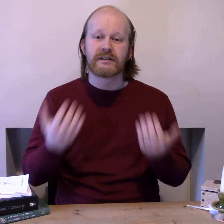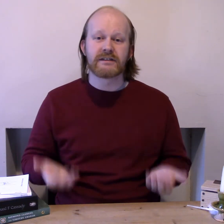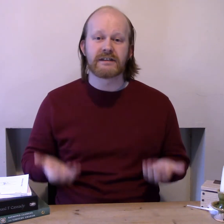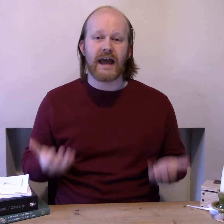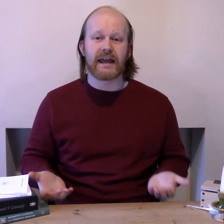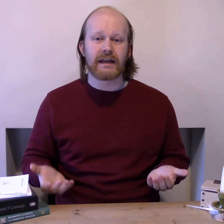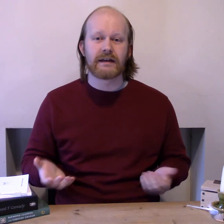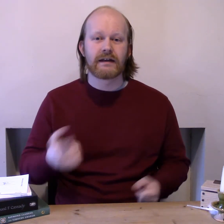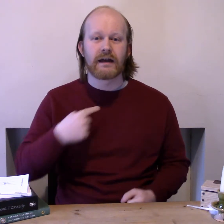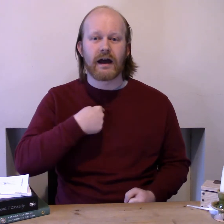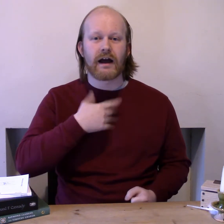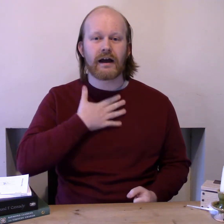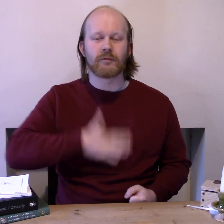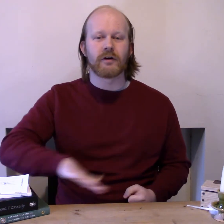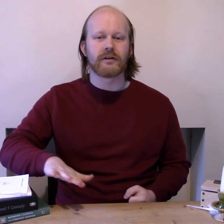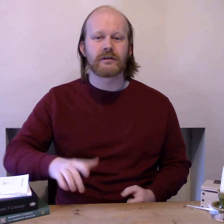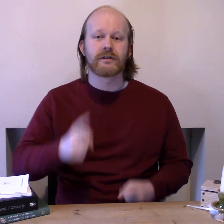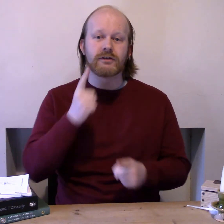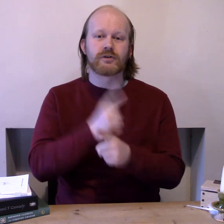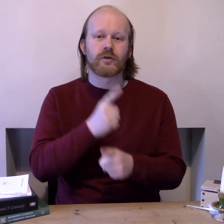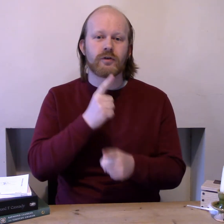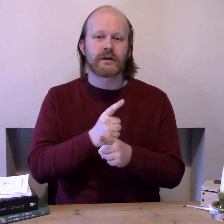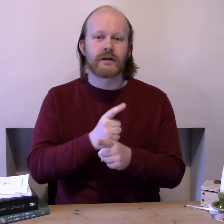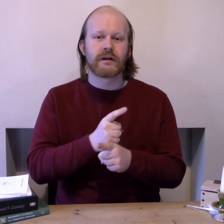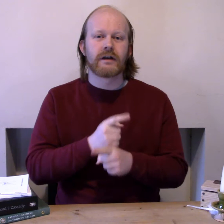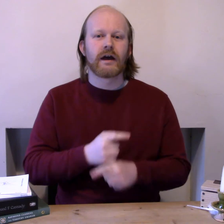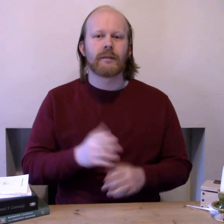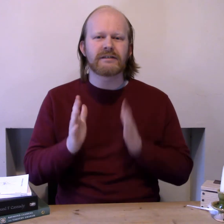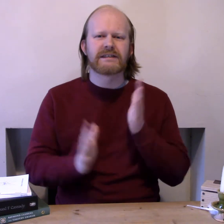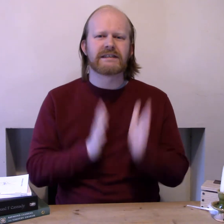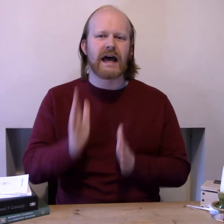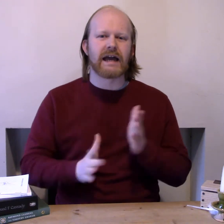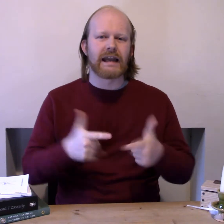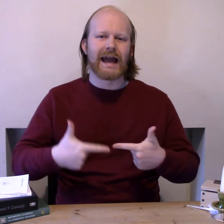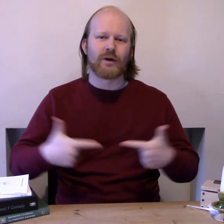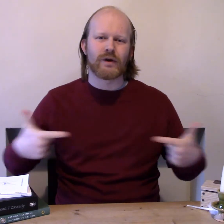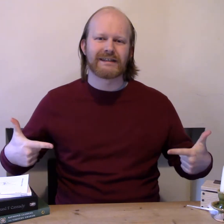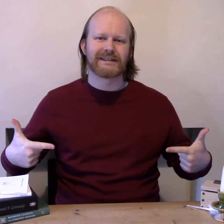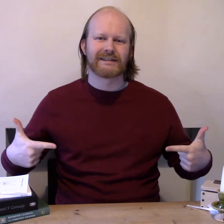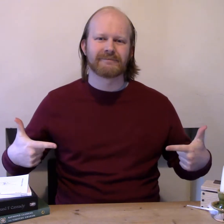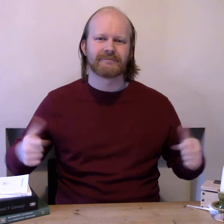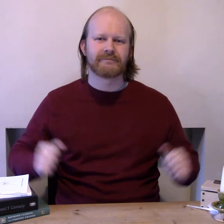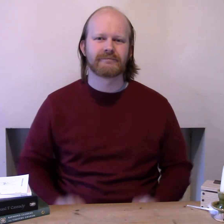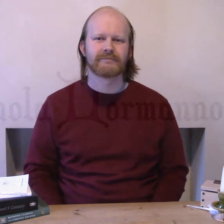and today I want to talk about sign language.